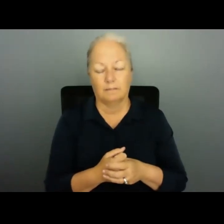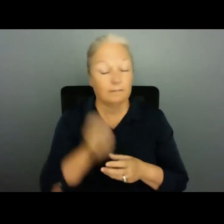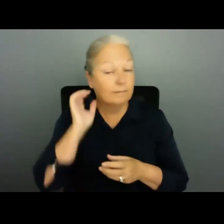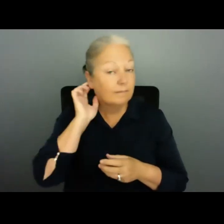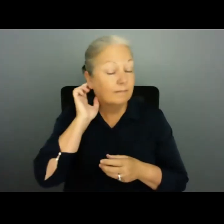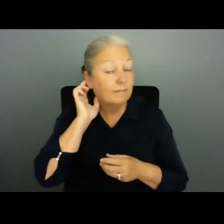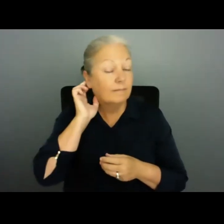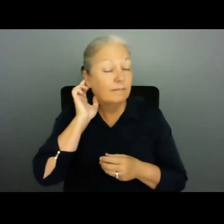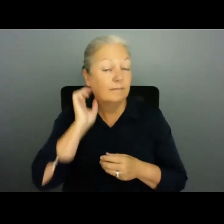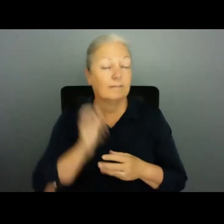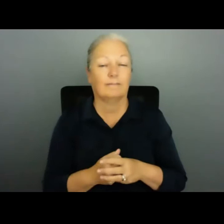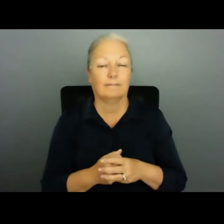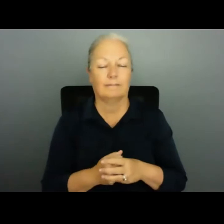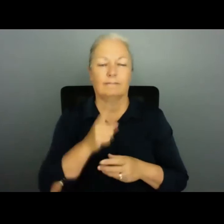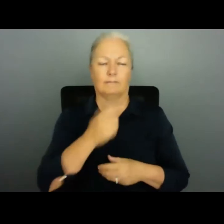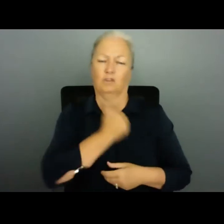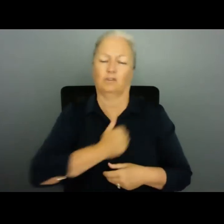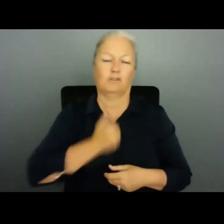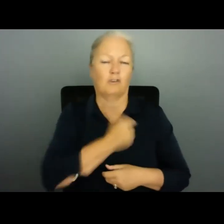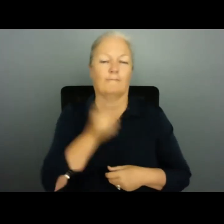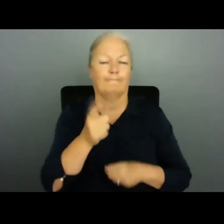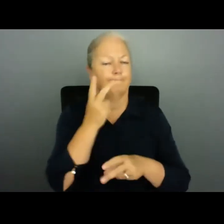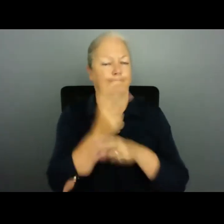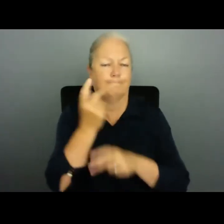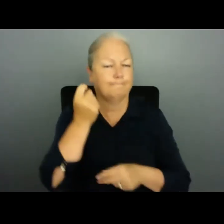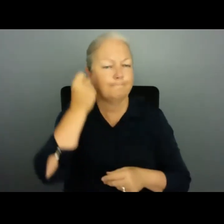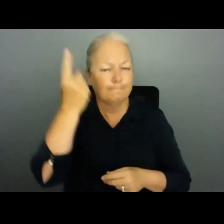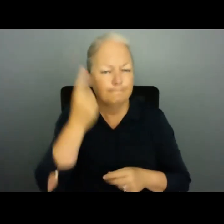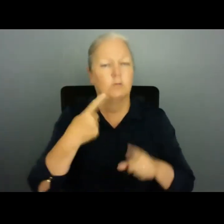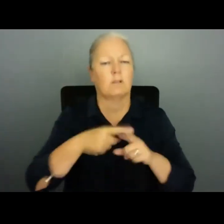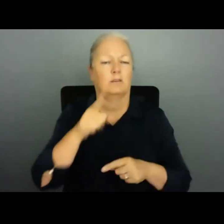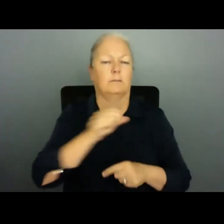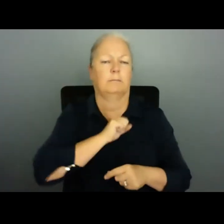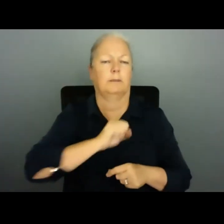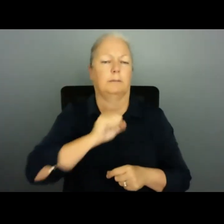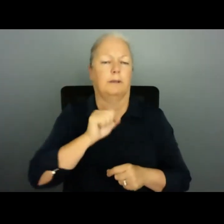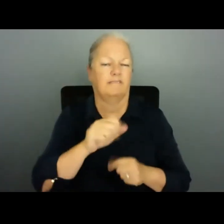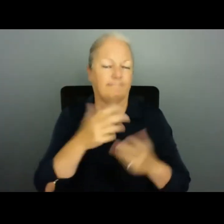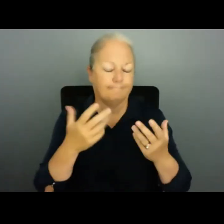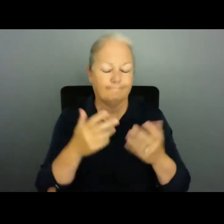from across the globe came together to discuss what we need before the consultation a survey